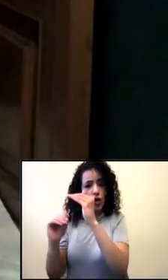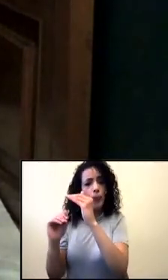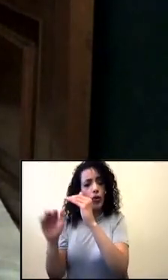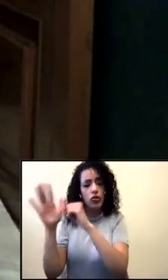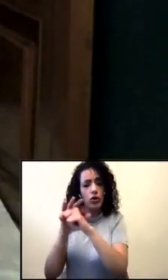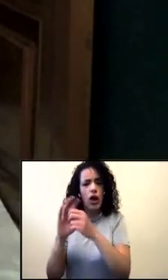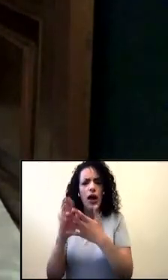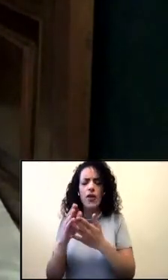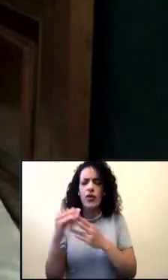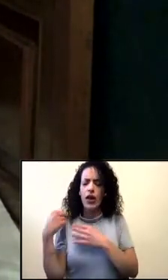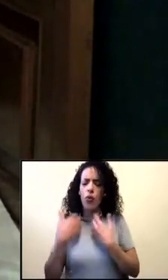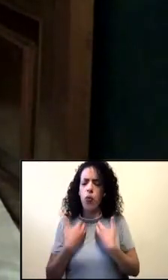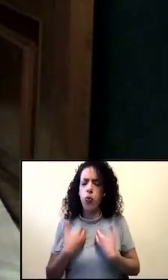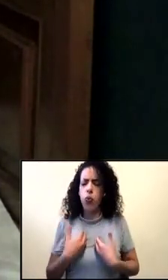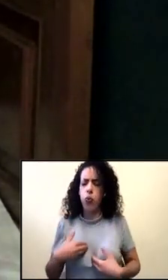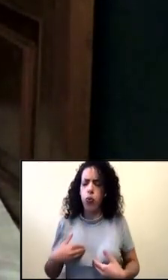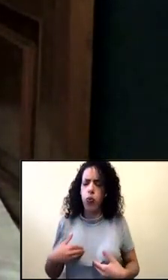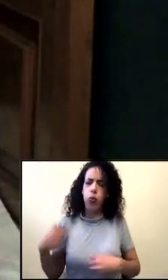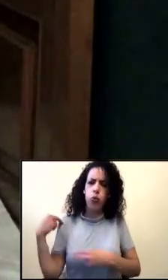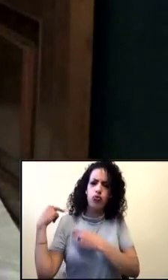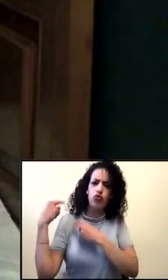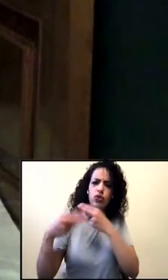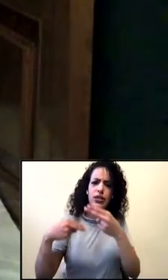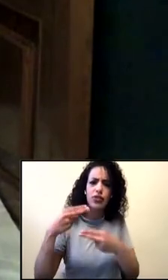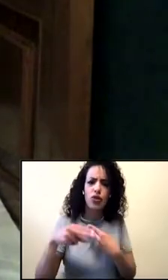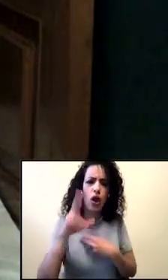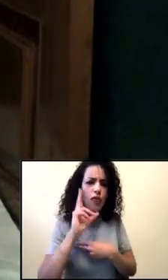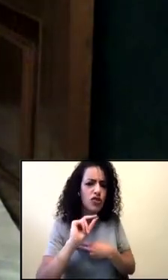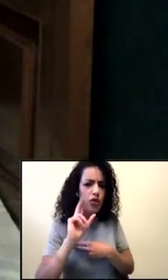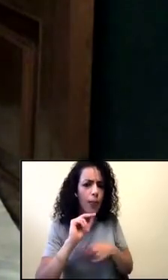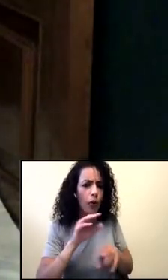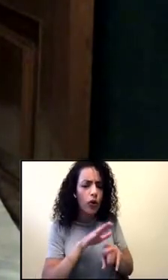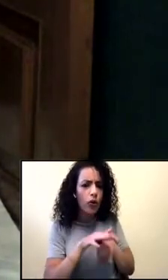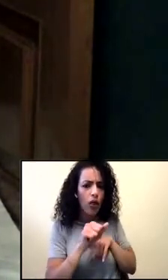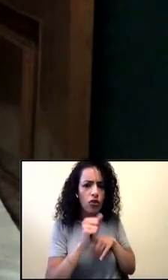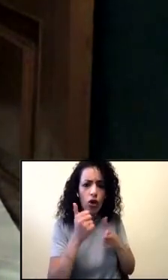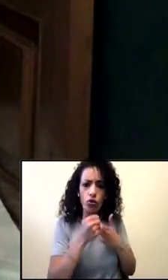and often outweighs official archive which even scholars sometimes have to jump through hoops